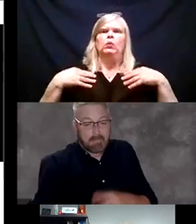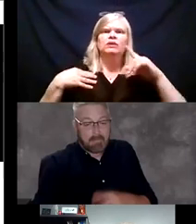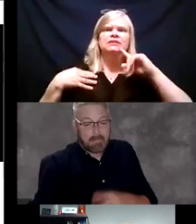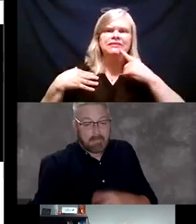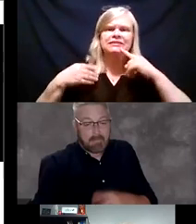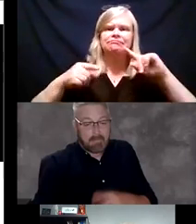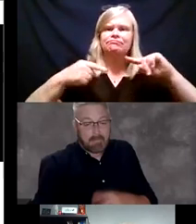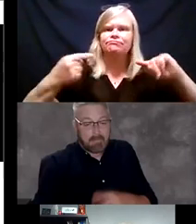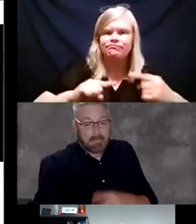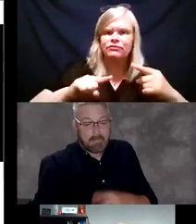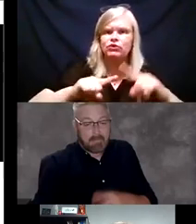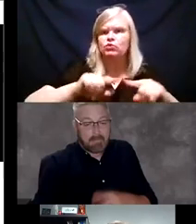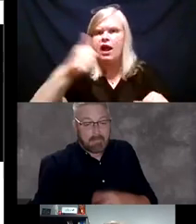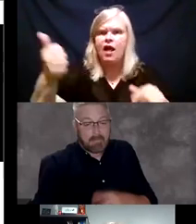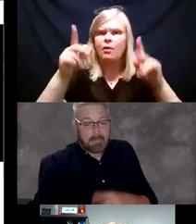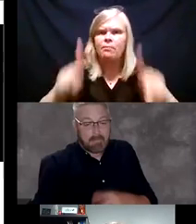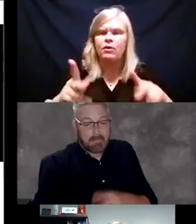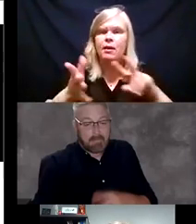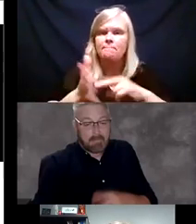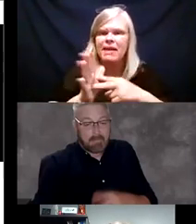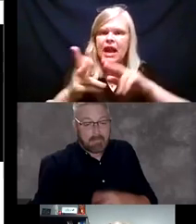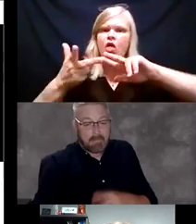ANOTHER PERSON. WE MEAN A THIRD PERSON.